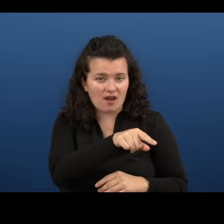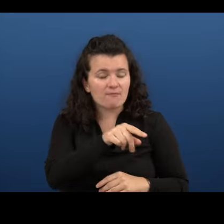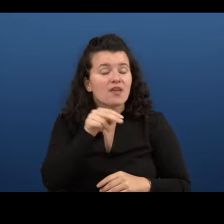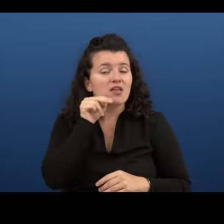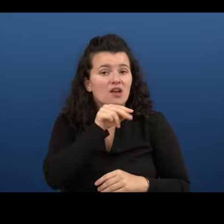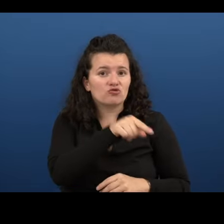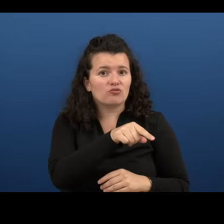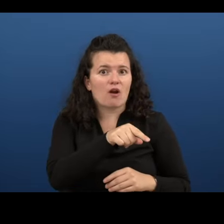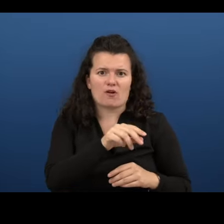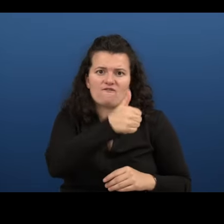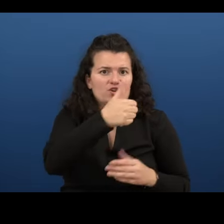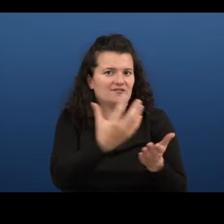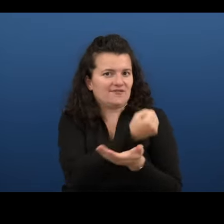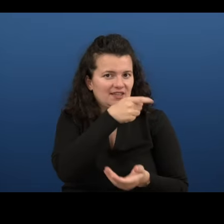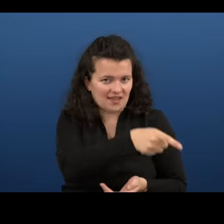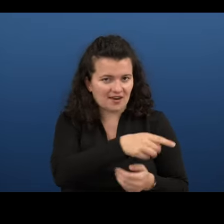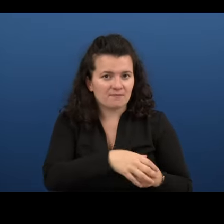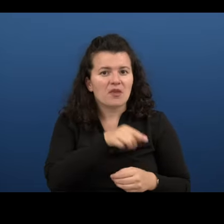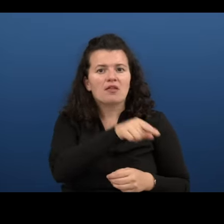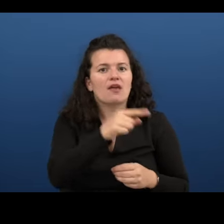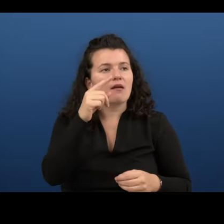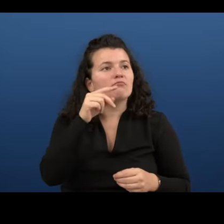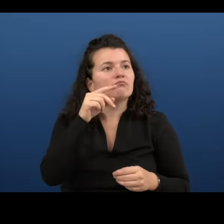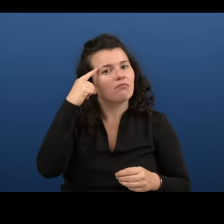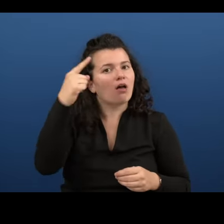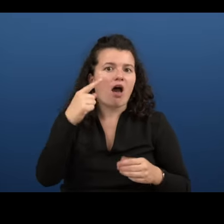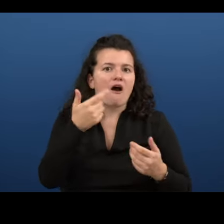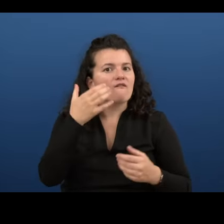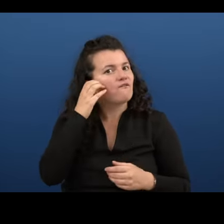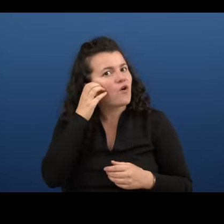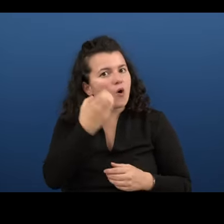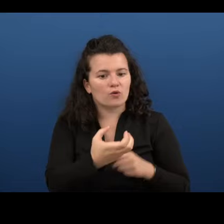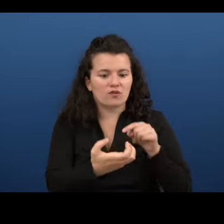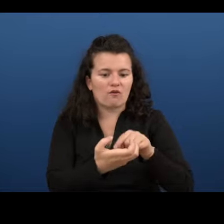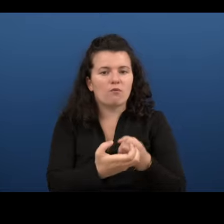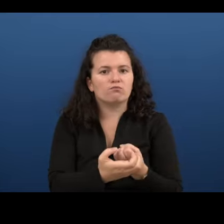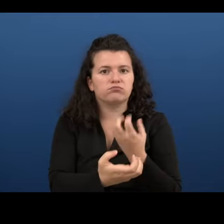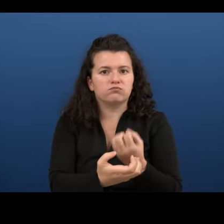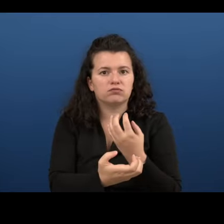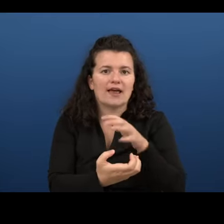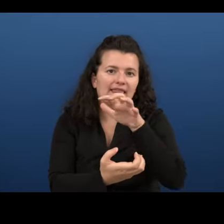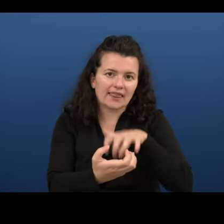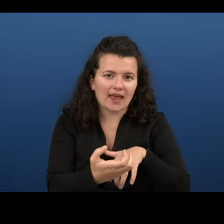allows people to use their mobile phones to access texts and literacy, so that people